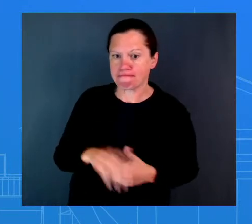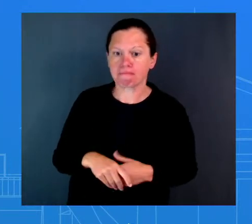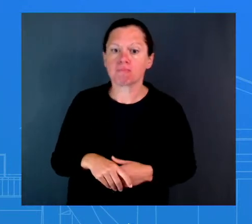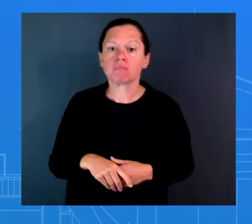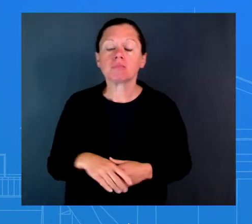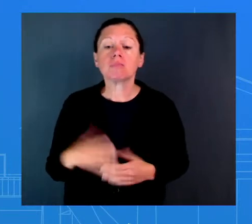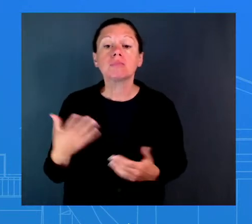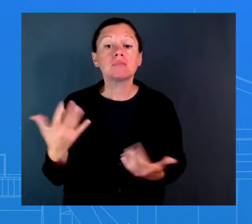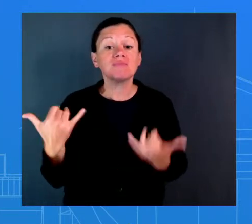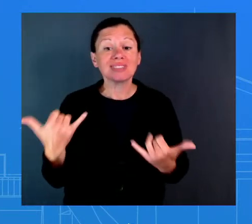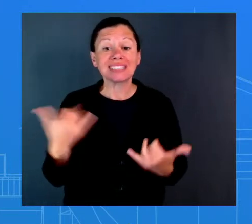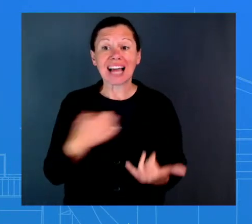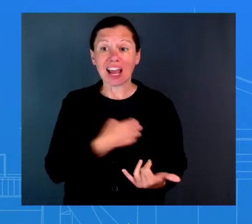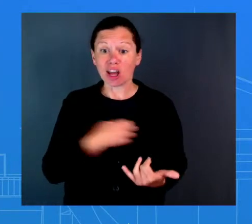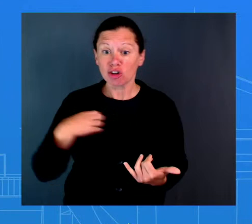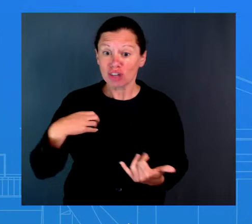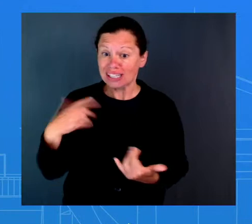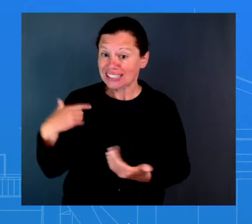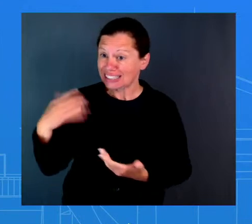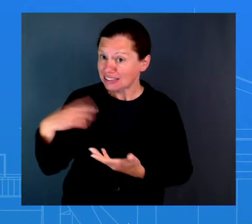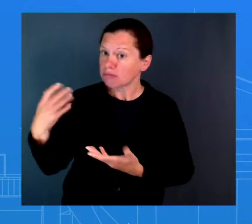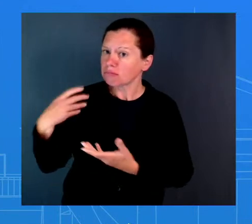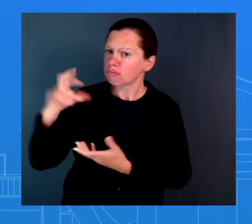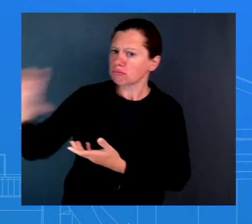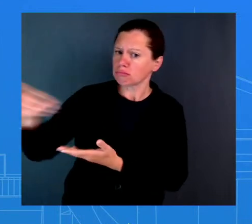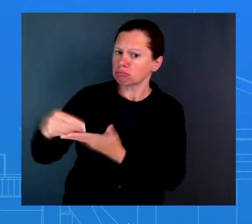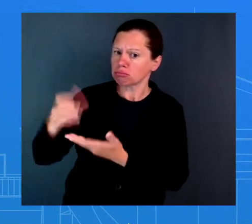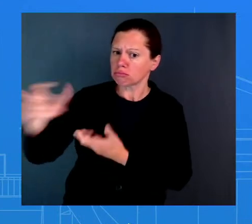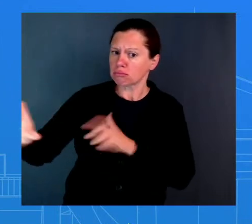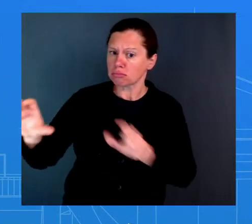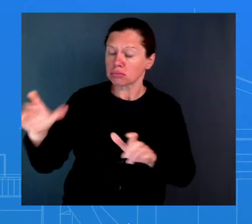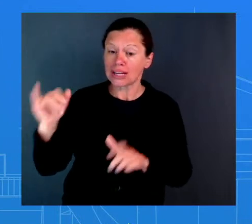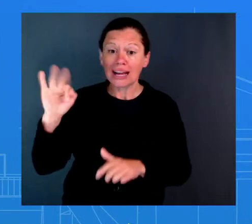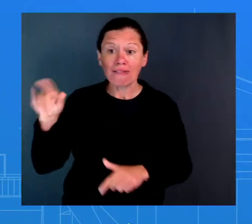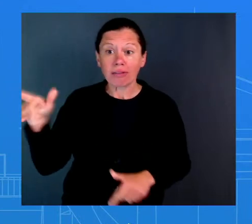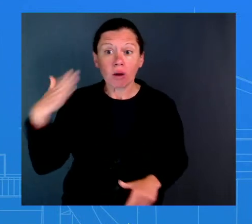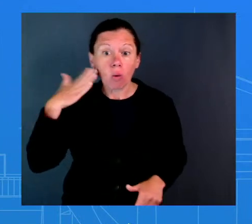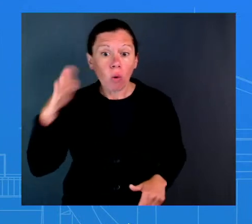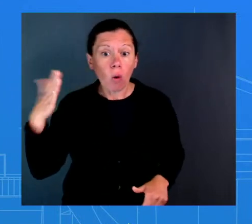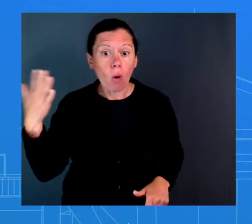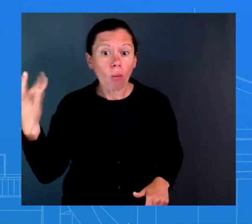So, if they are unaware, it's because they are not looking at the reports that we are submitting to the Hill.